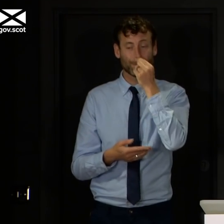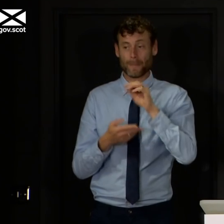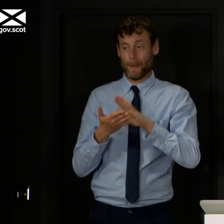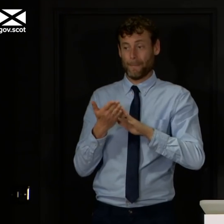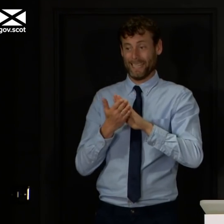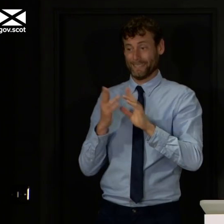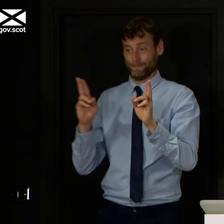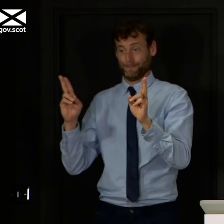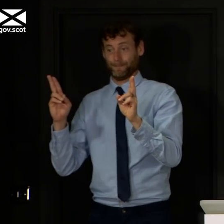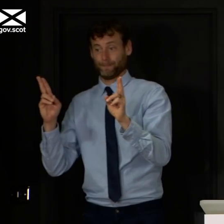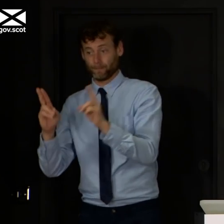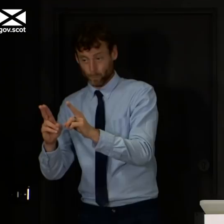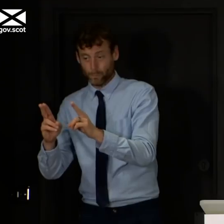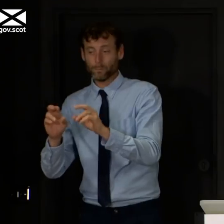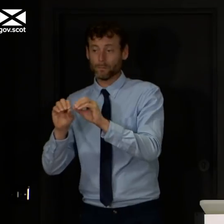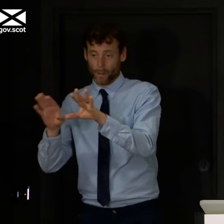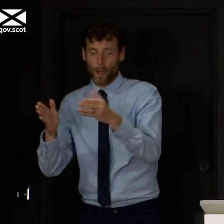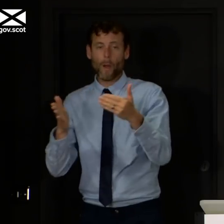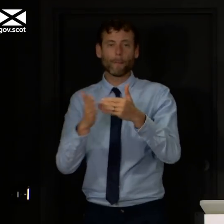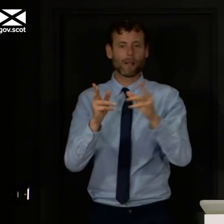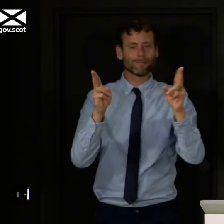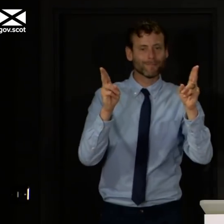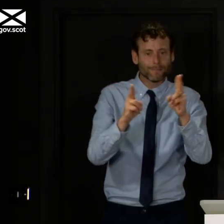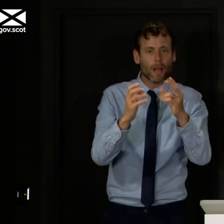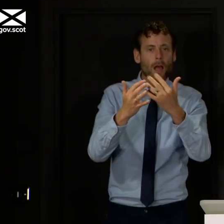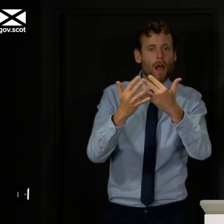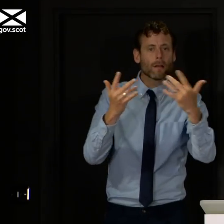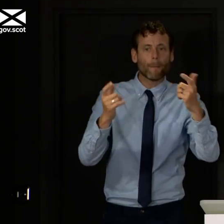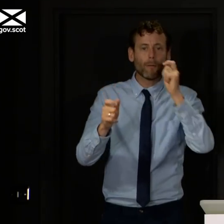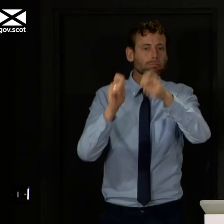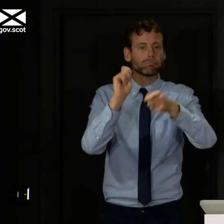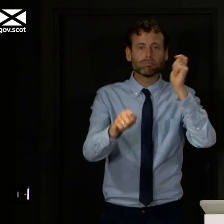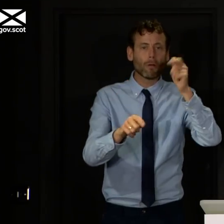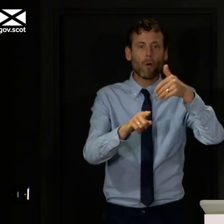the kind of job losses that we are hearing, being consulted about, right now.